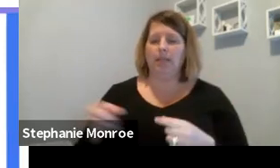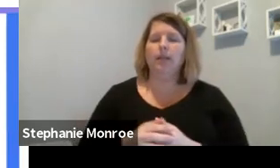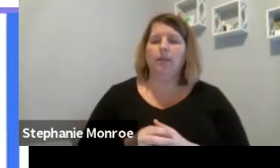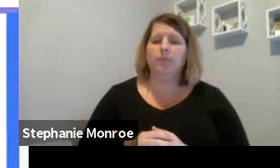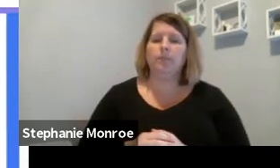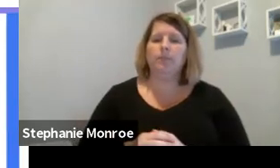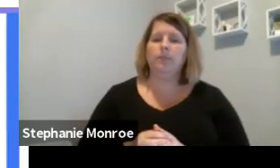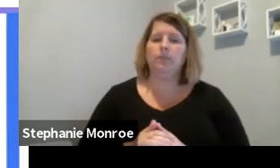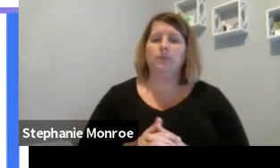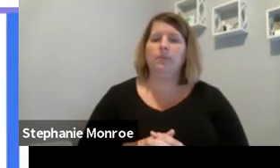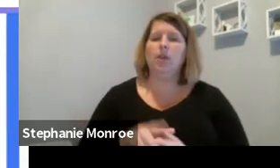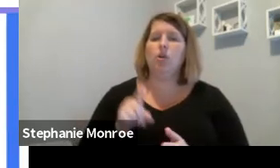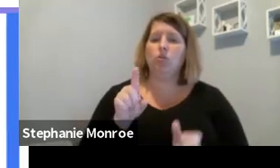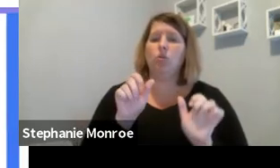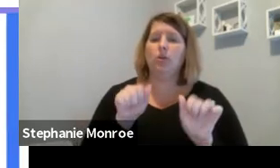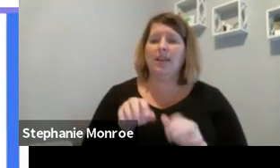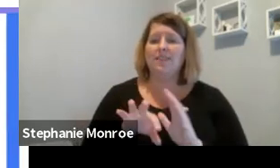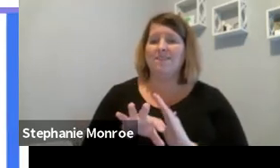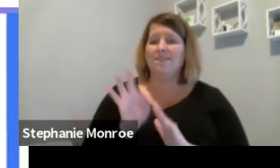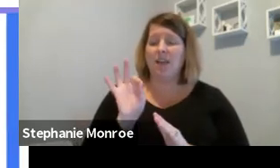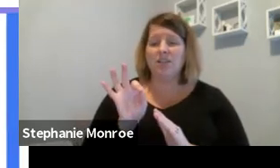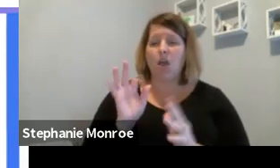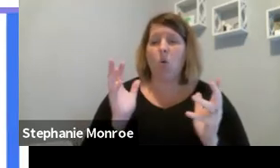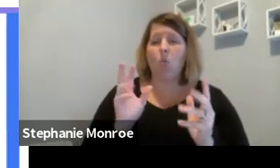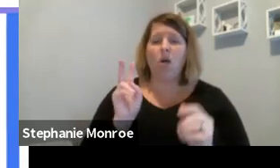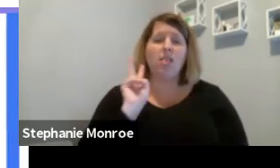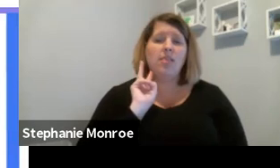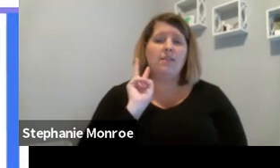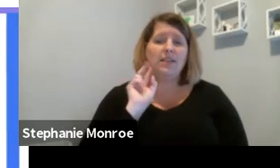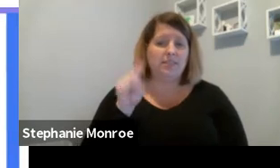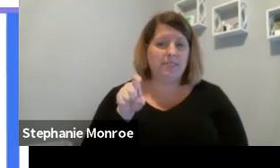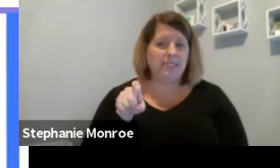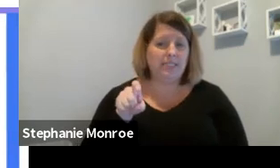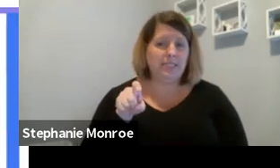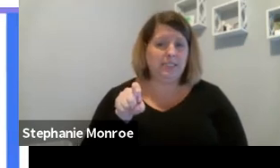and you can find out what the victims needs to be okay.